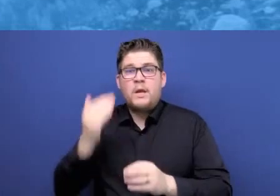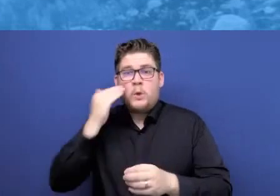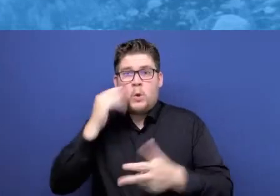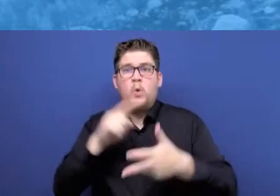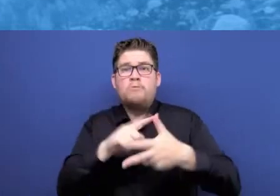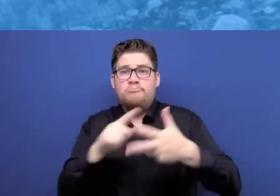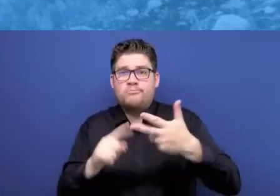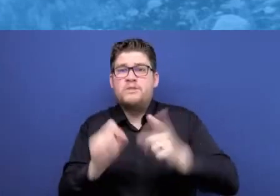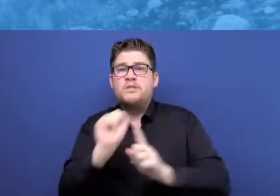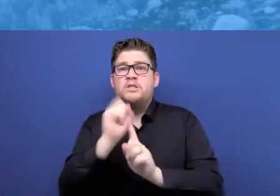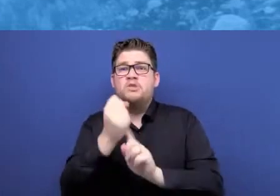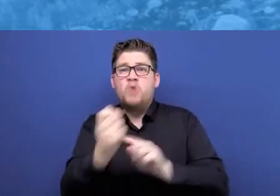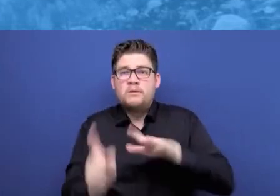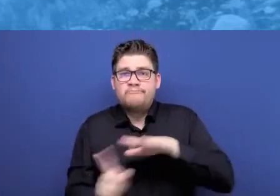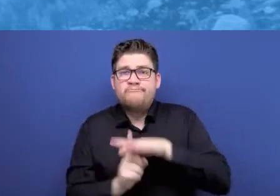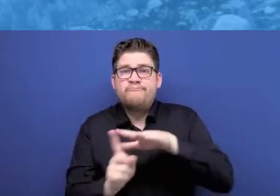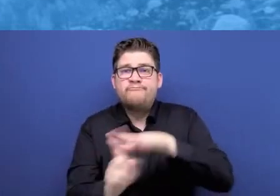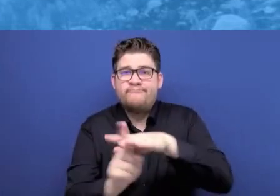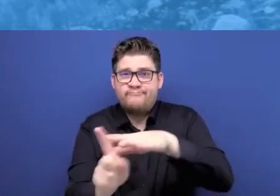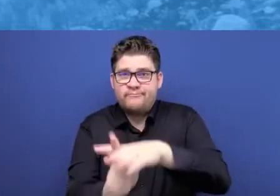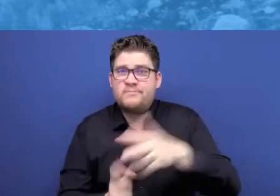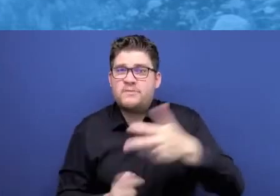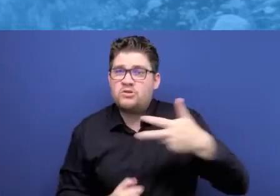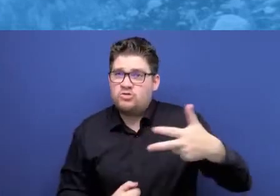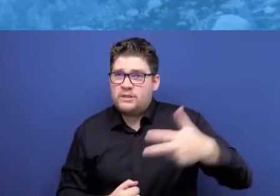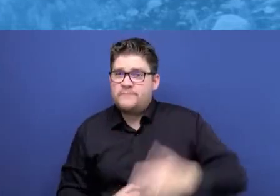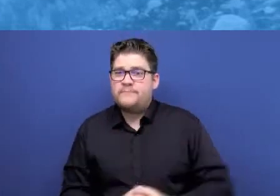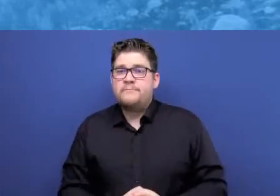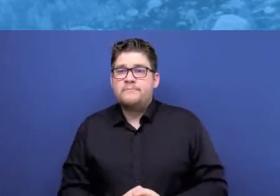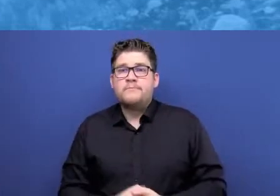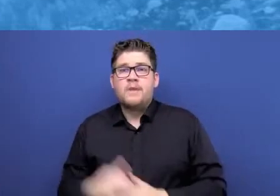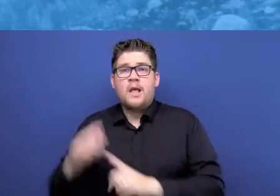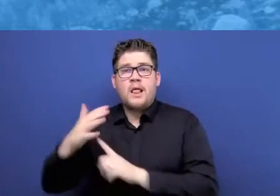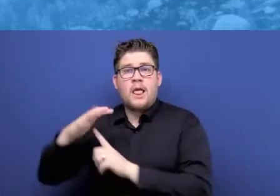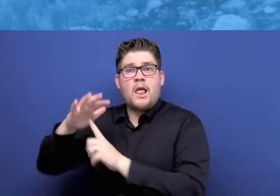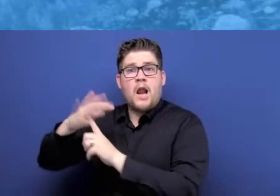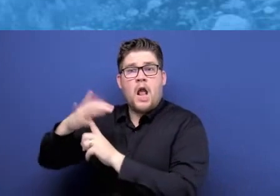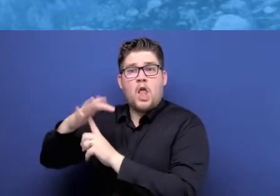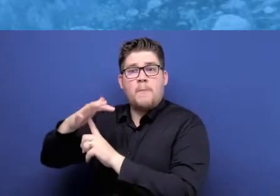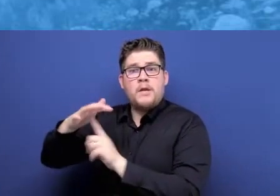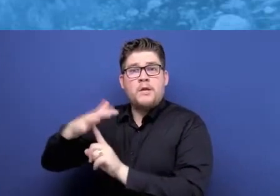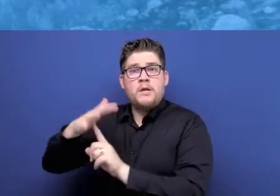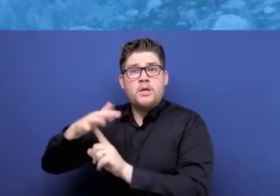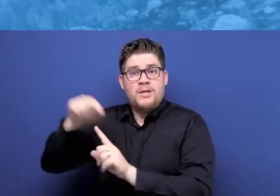divert our resources. Um either